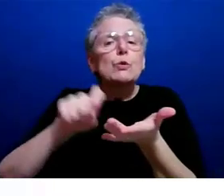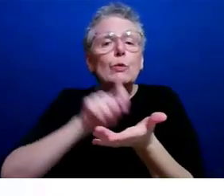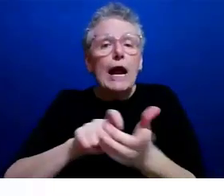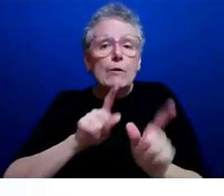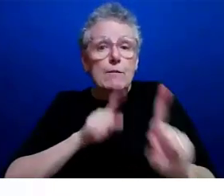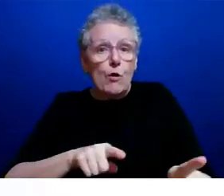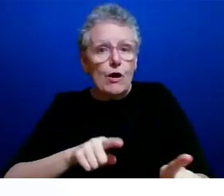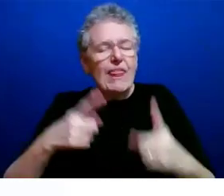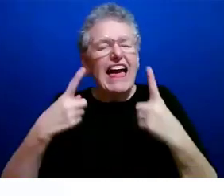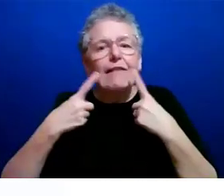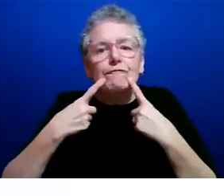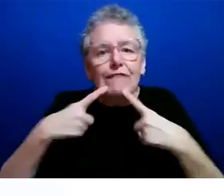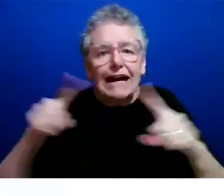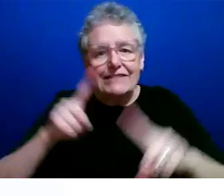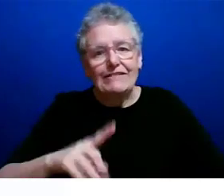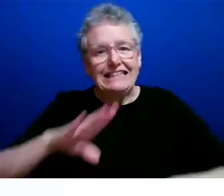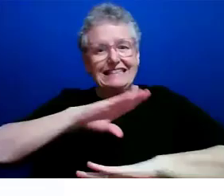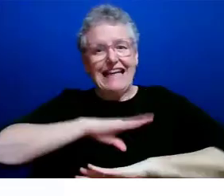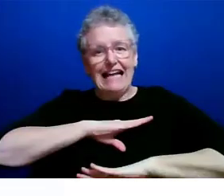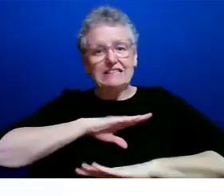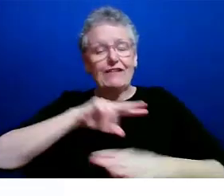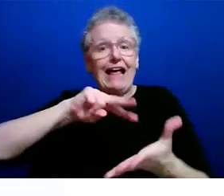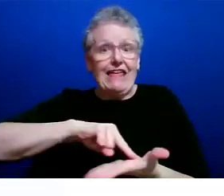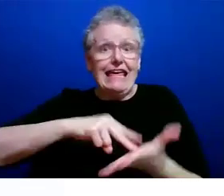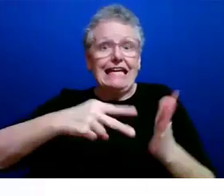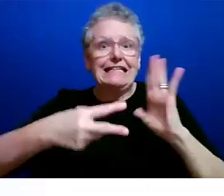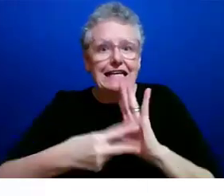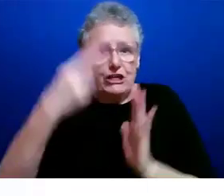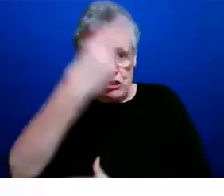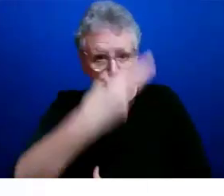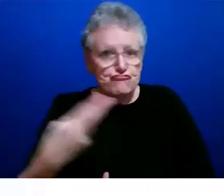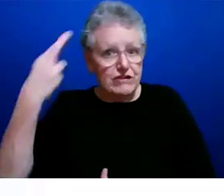their intended purpose.